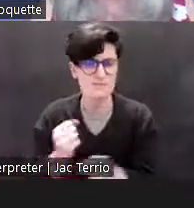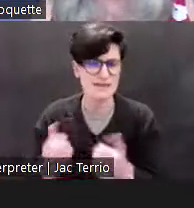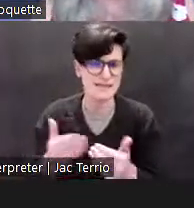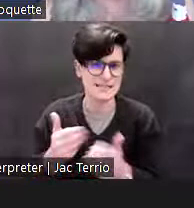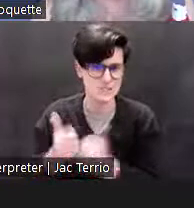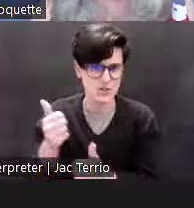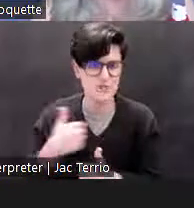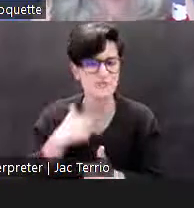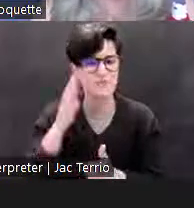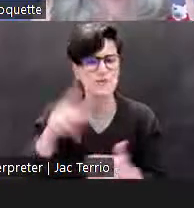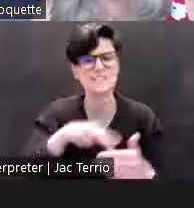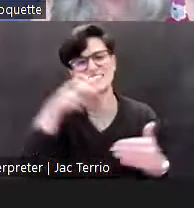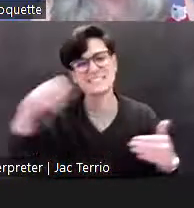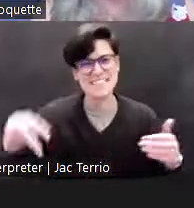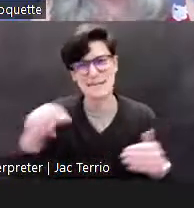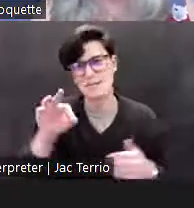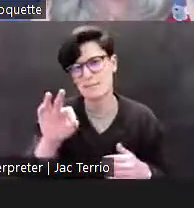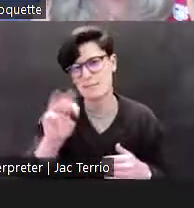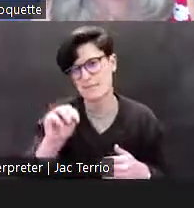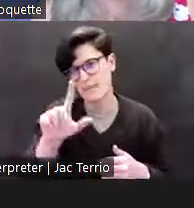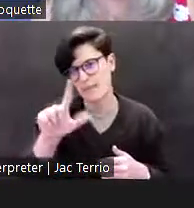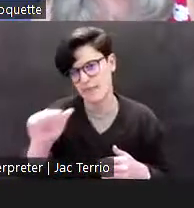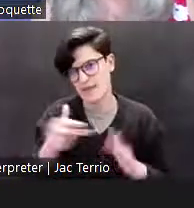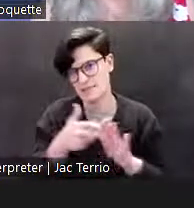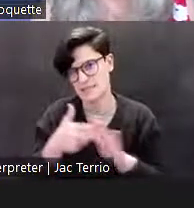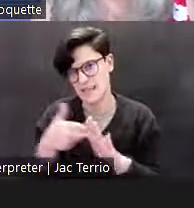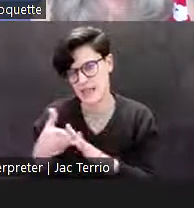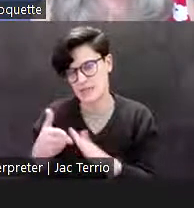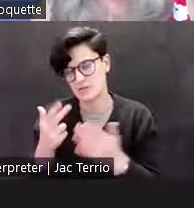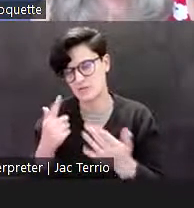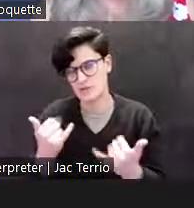15:54:00 fml slides right now, but you'll get them just so I can show you.